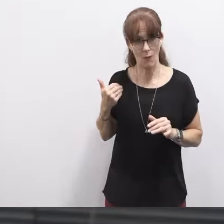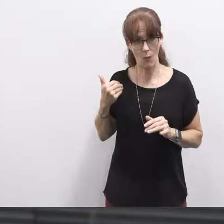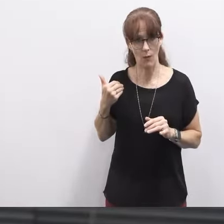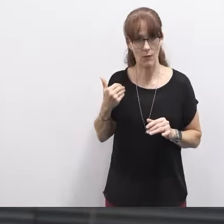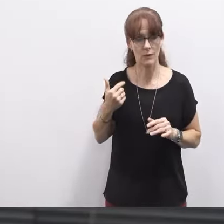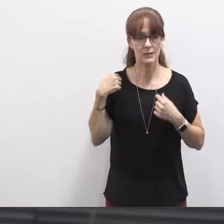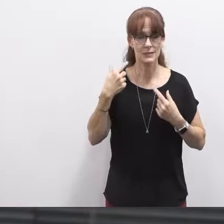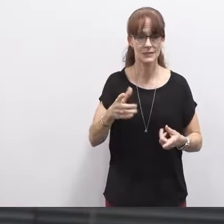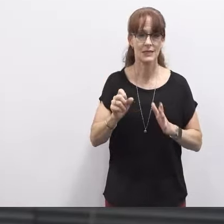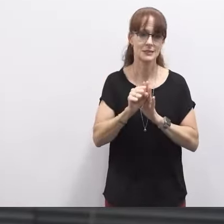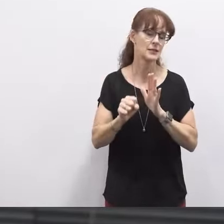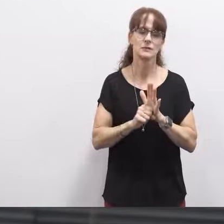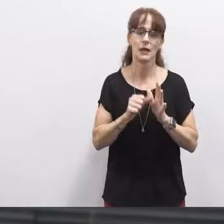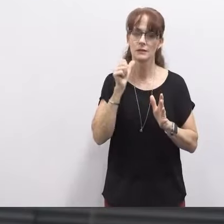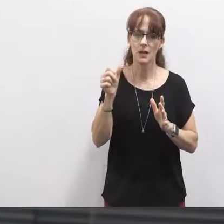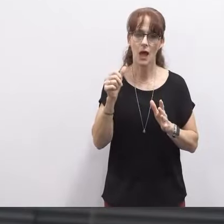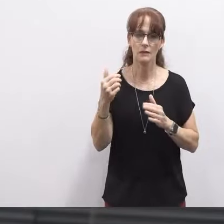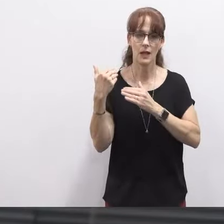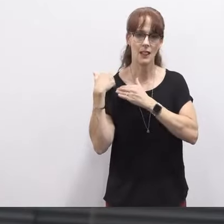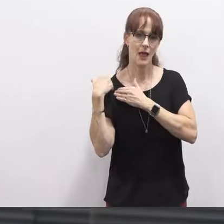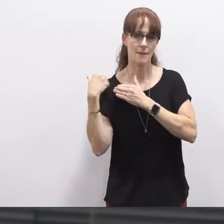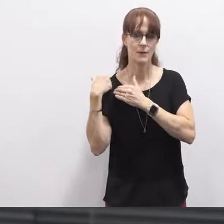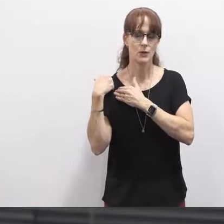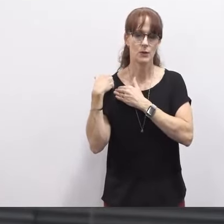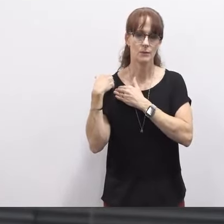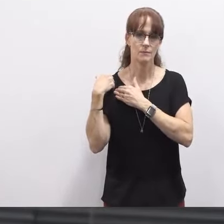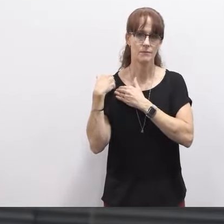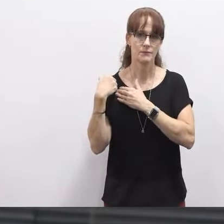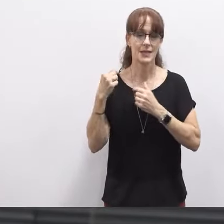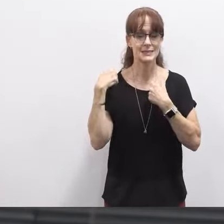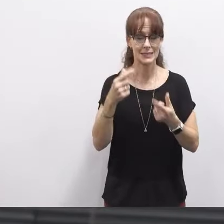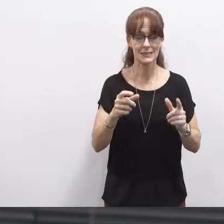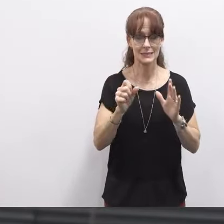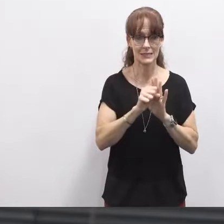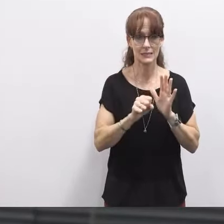Since the state is not liable for mask mandate enforcement